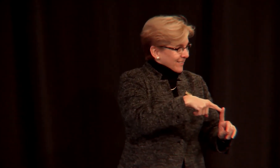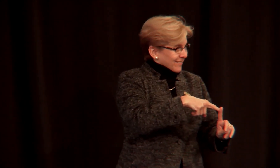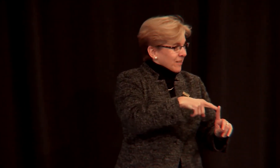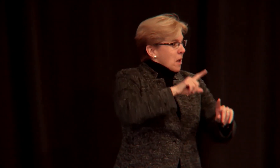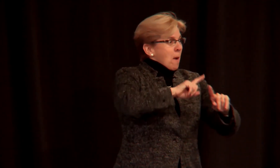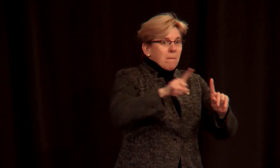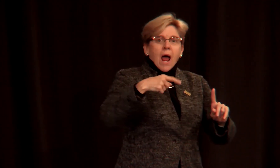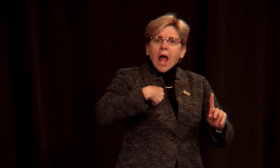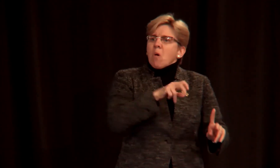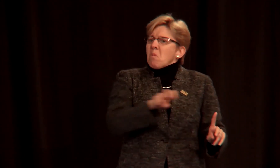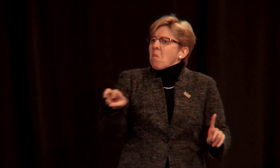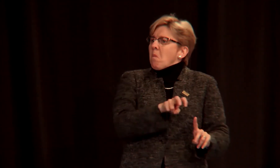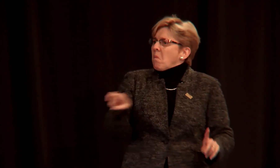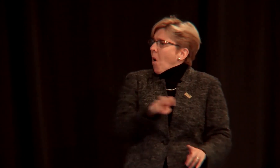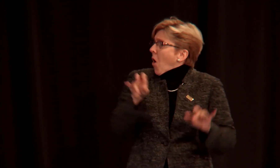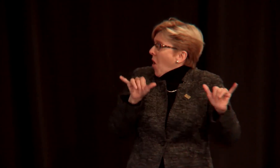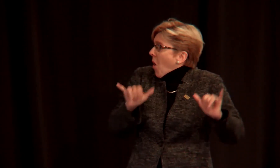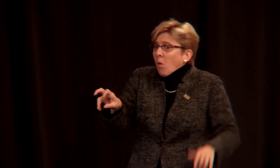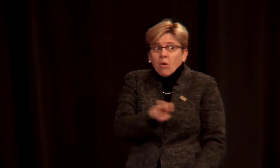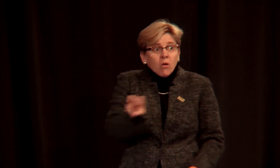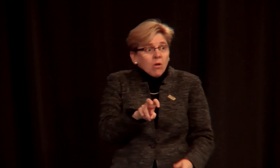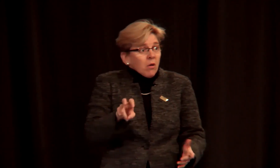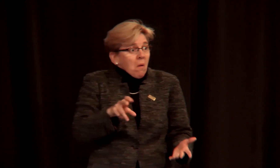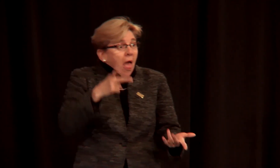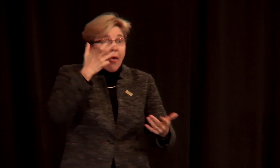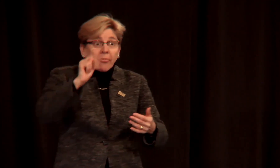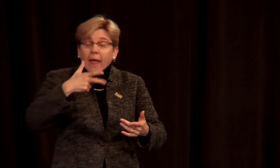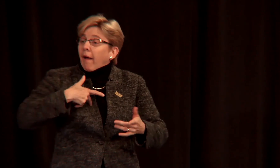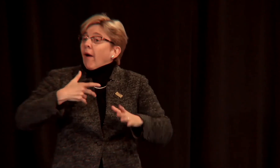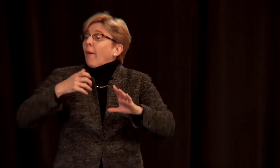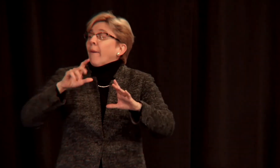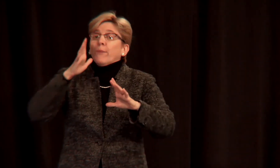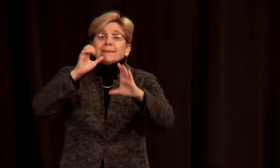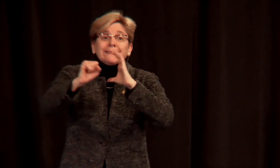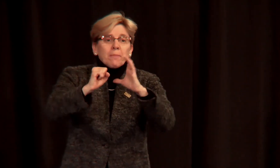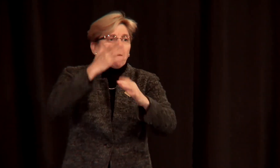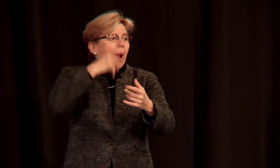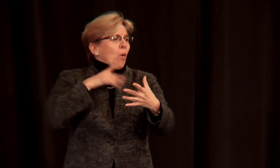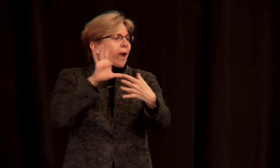But I was able to shift languages pretty easily and I would sim-com because I wanted to be able